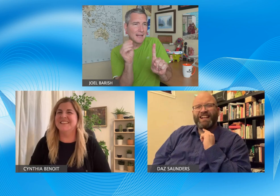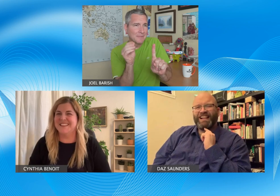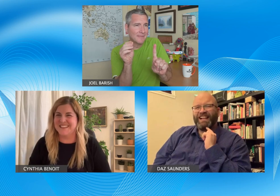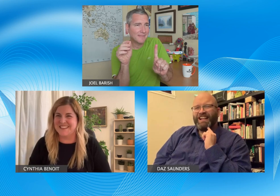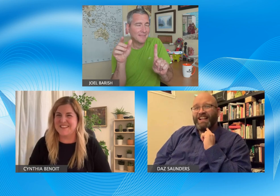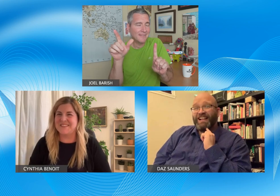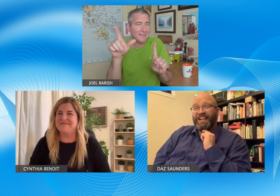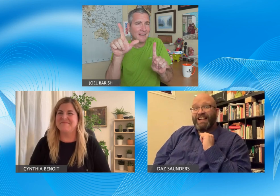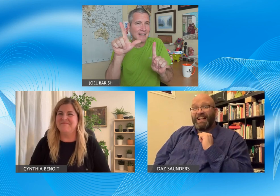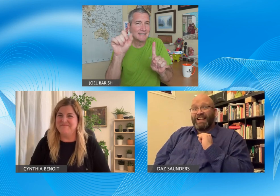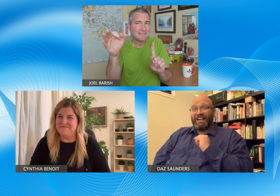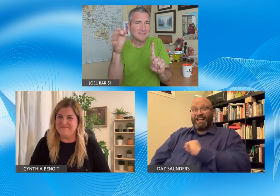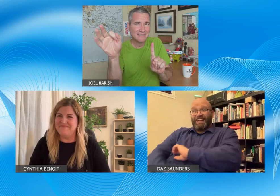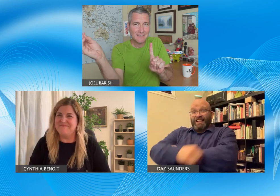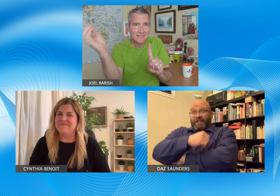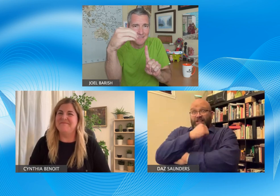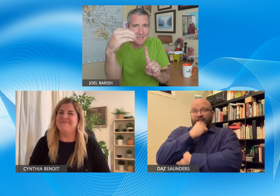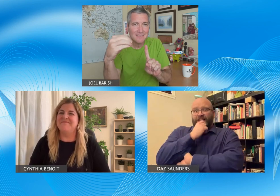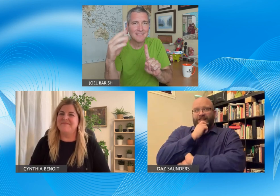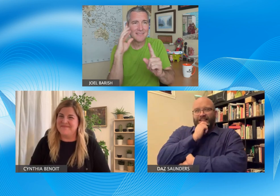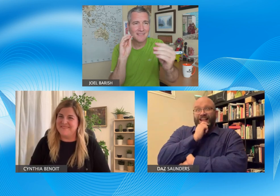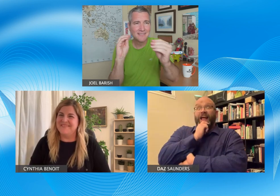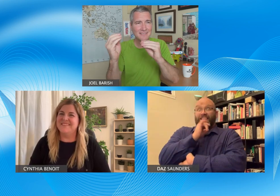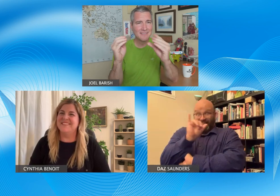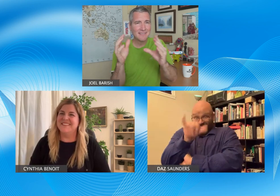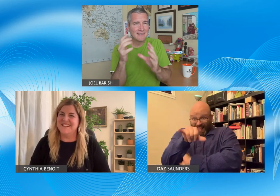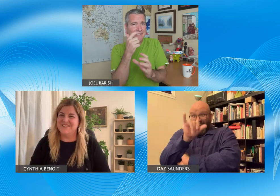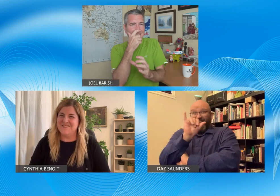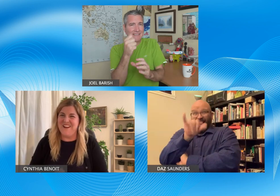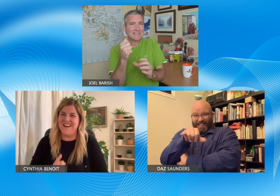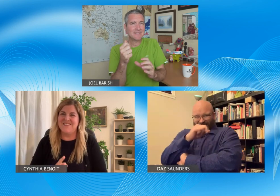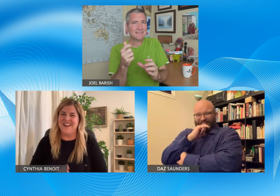It’s interesting to see how ASL has influences from LSF and other sign languages.